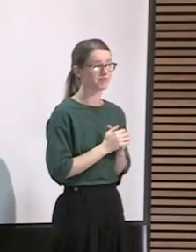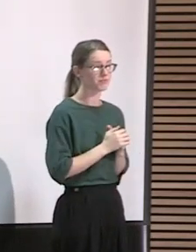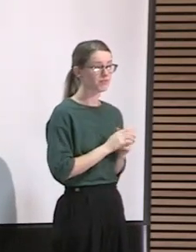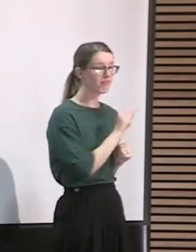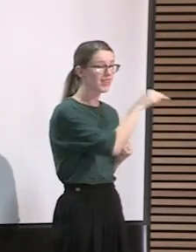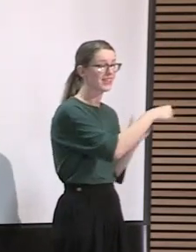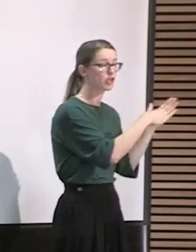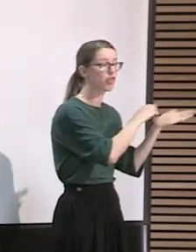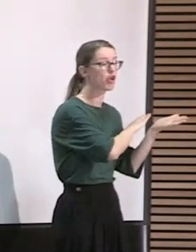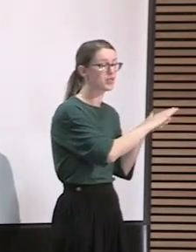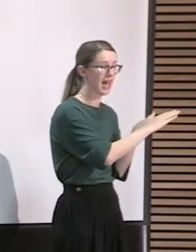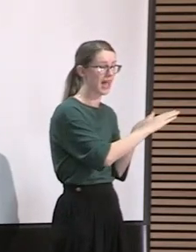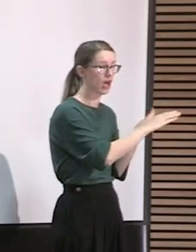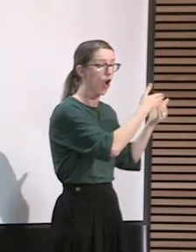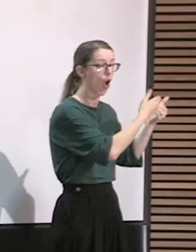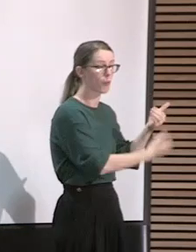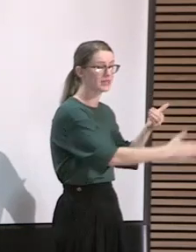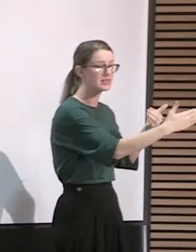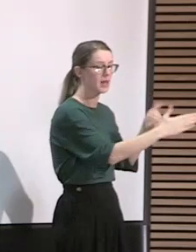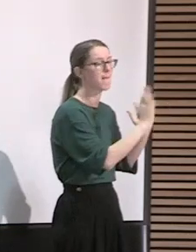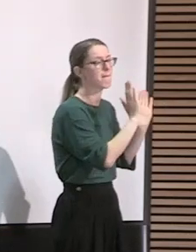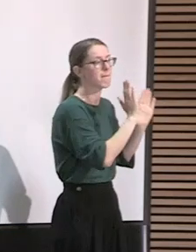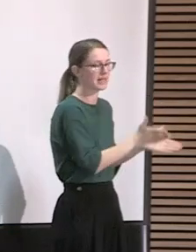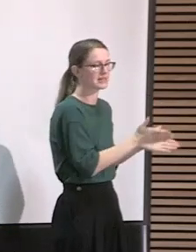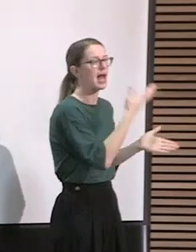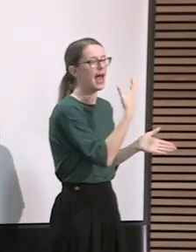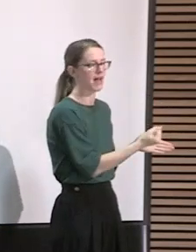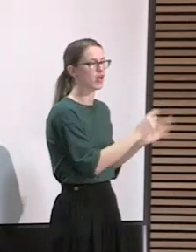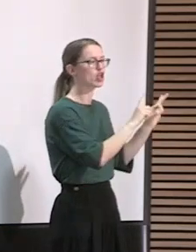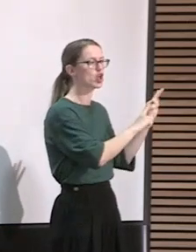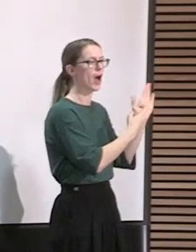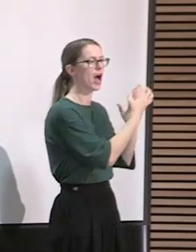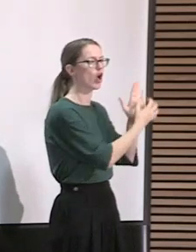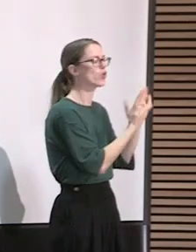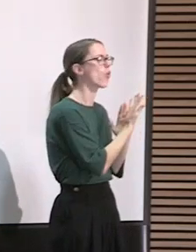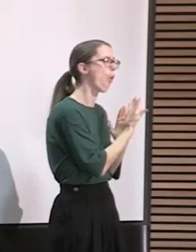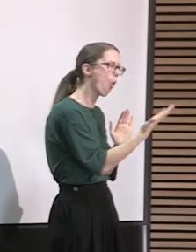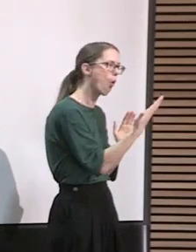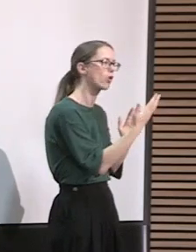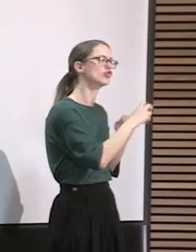card information where that is appropriate. So, as I've said, from next Thursday, the